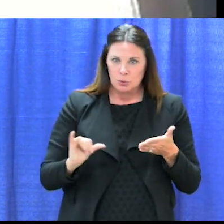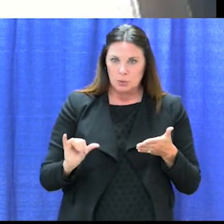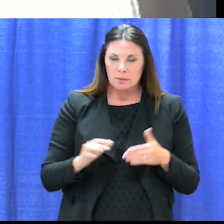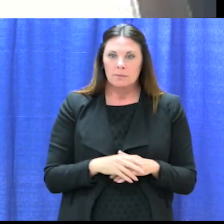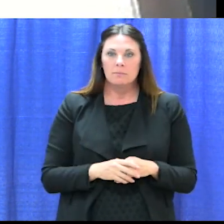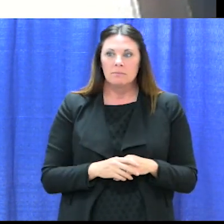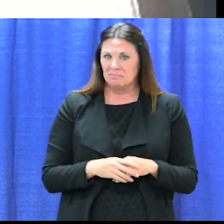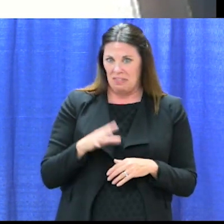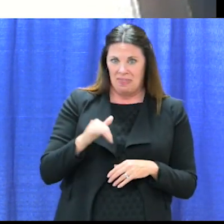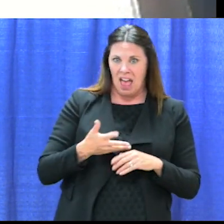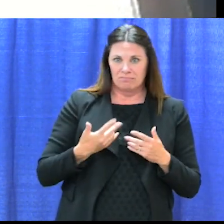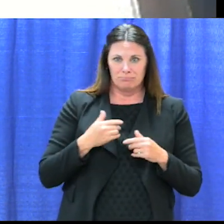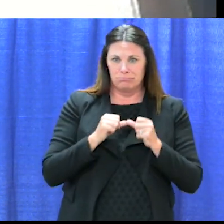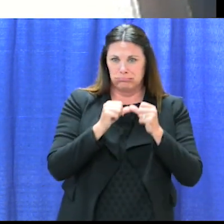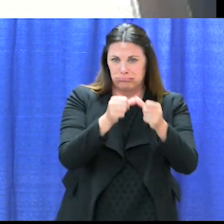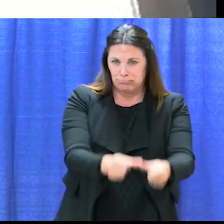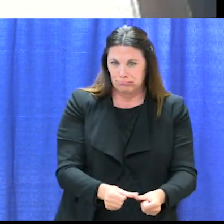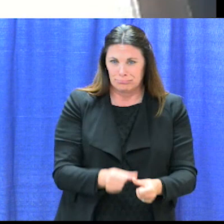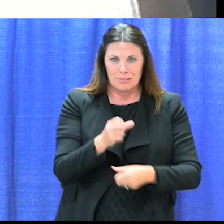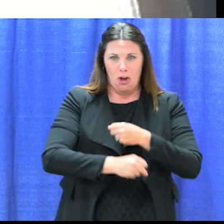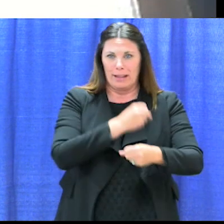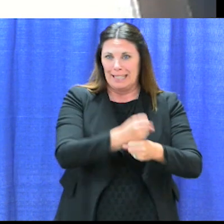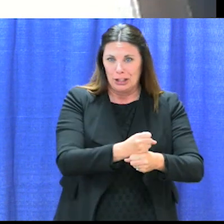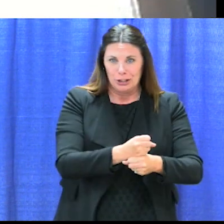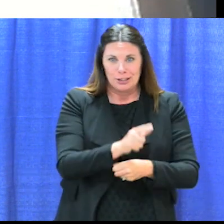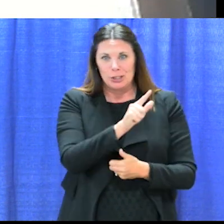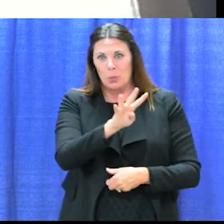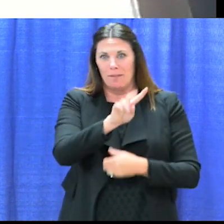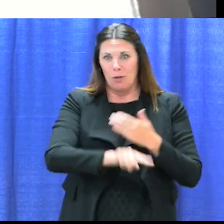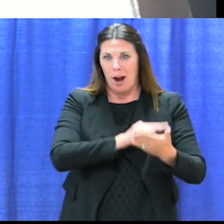year-round 24/7. That is called Spectrum Internet Assist.